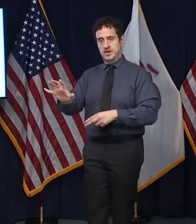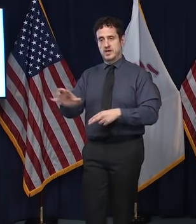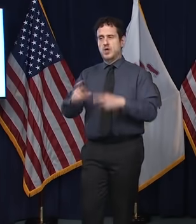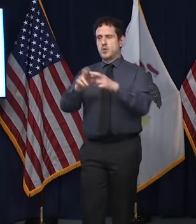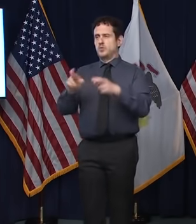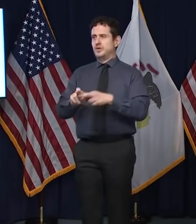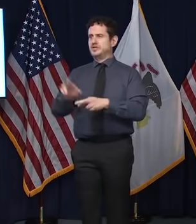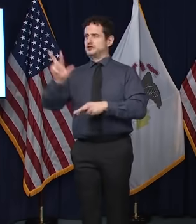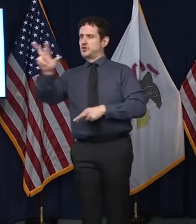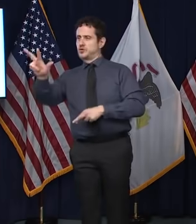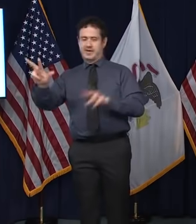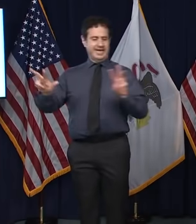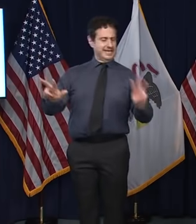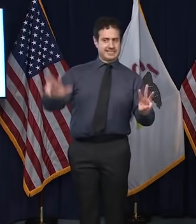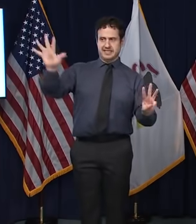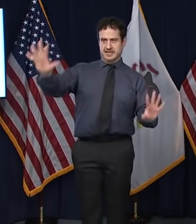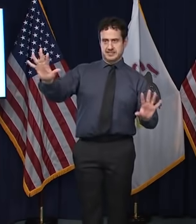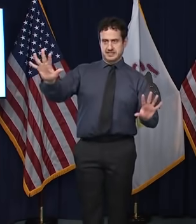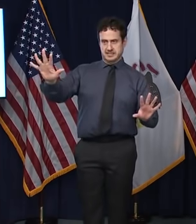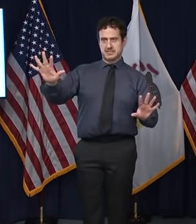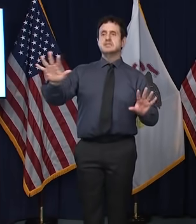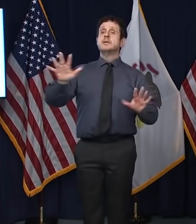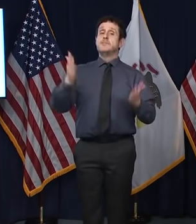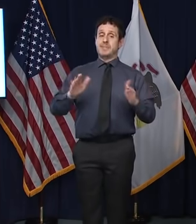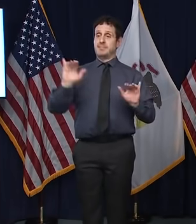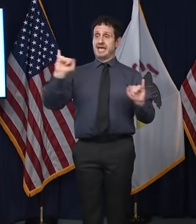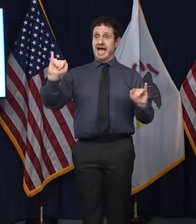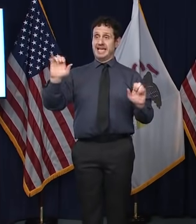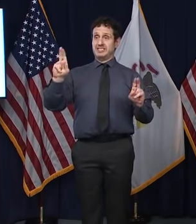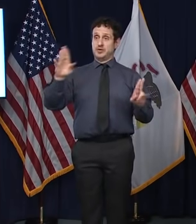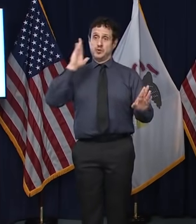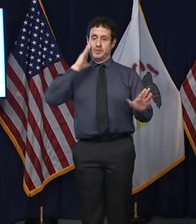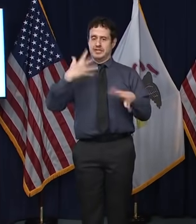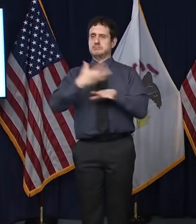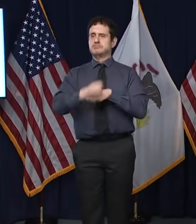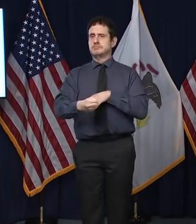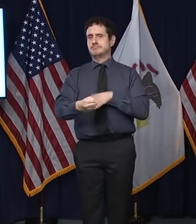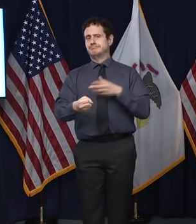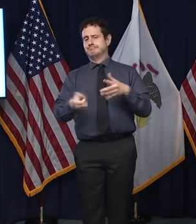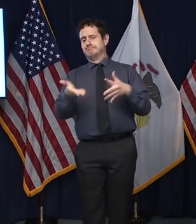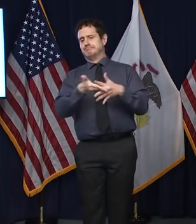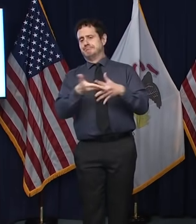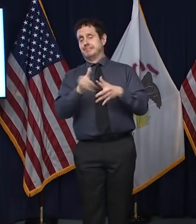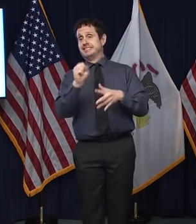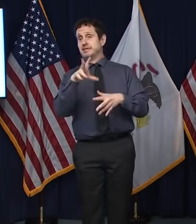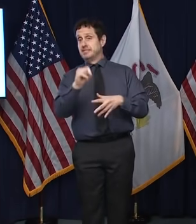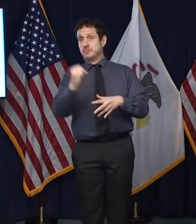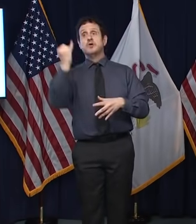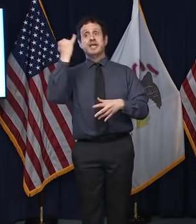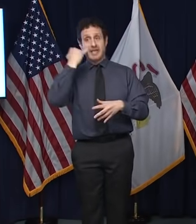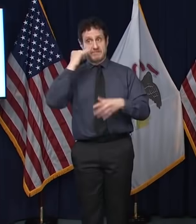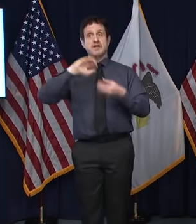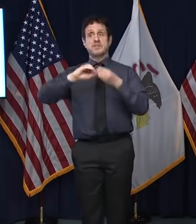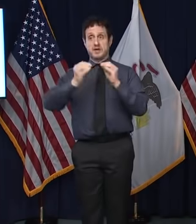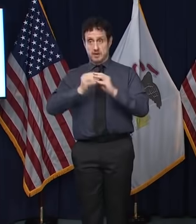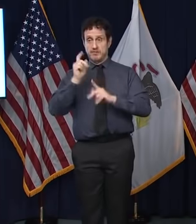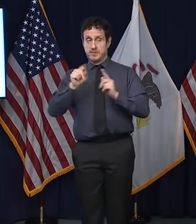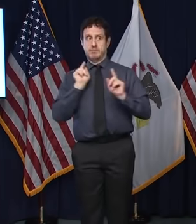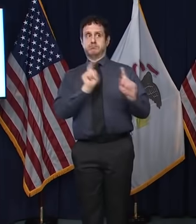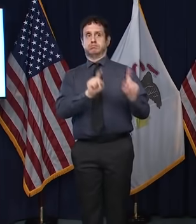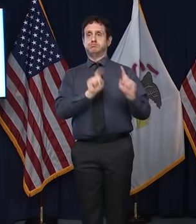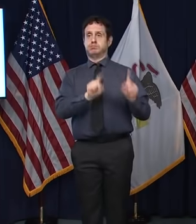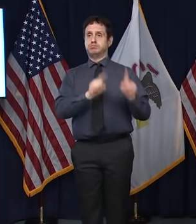region four. Regions three and